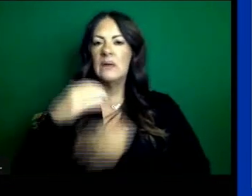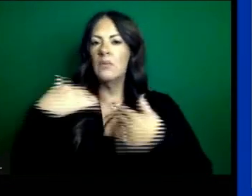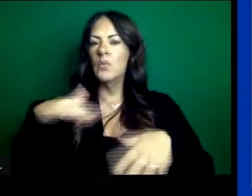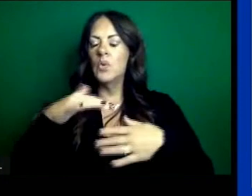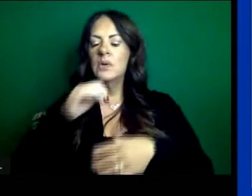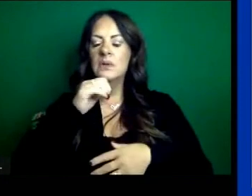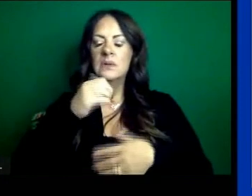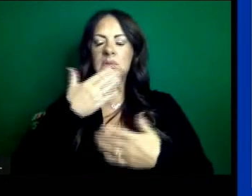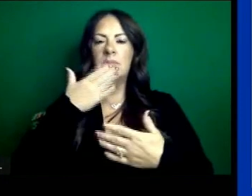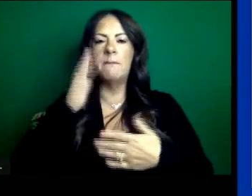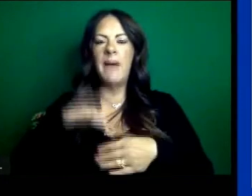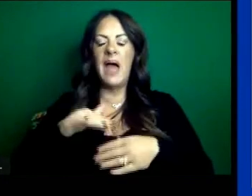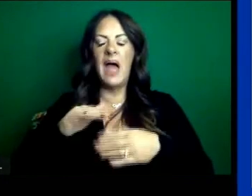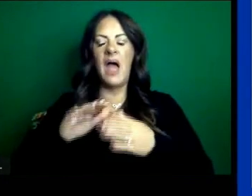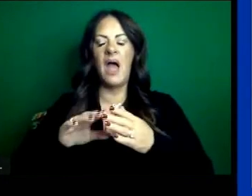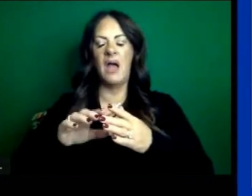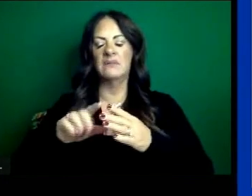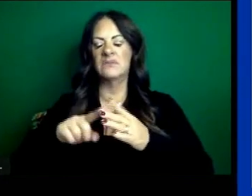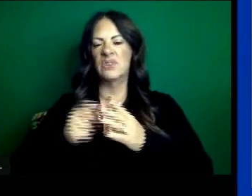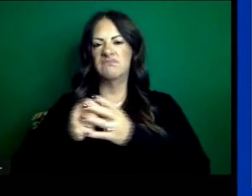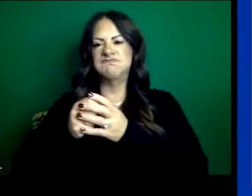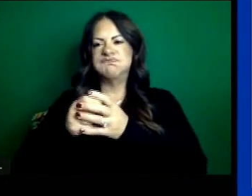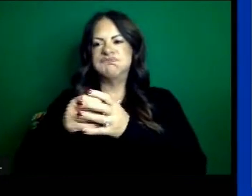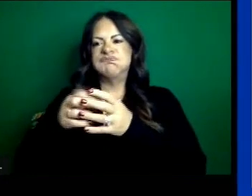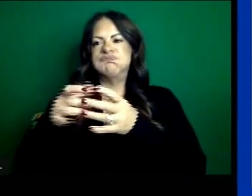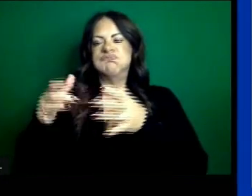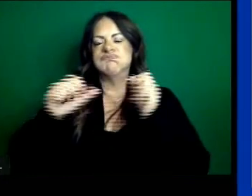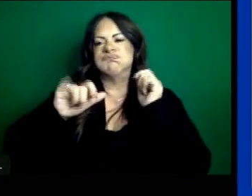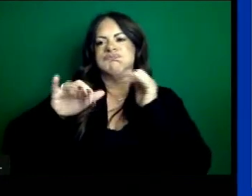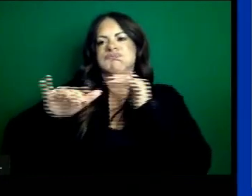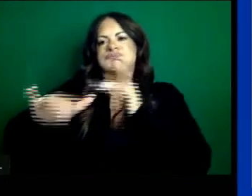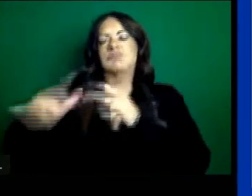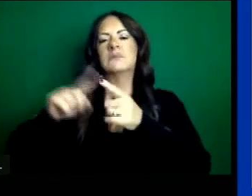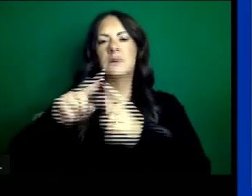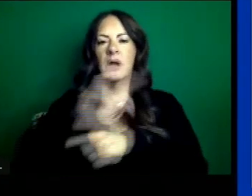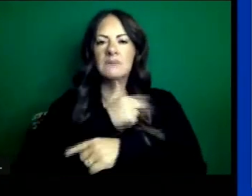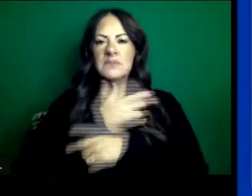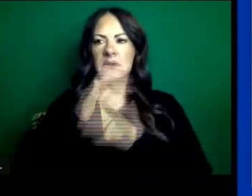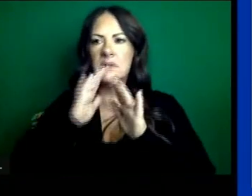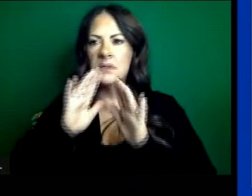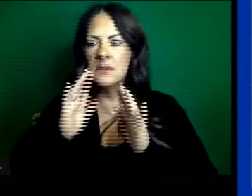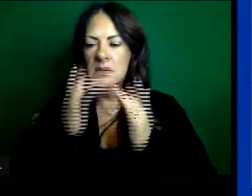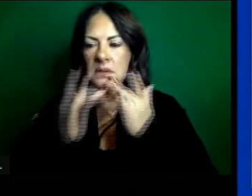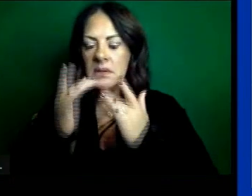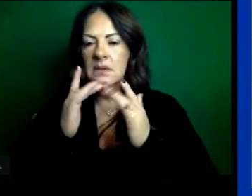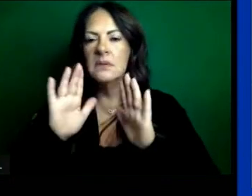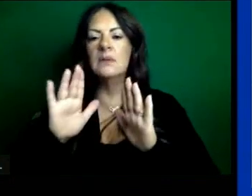OUT WE SEE SOUTHERN CALIFORNIA, THE HARDEST HIT PART OF THE STATE THAT WAS WELL BELOW 0 IN